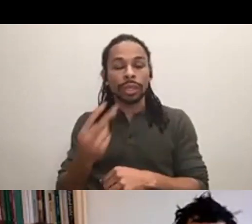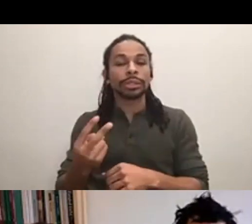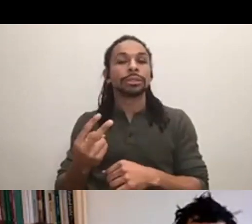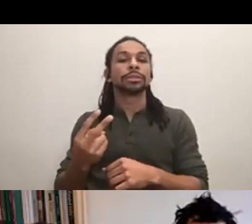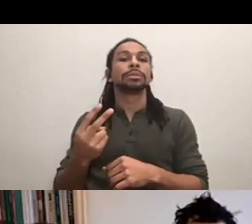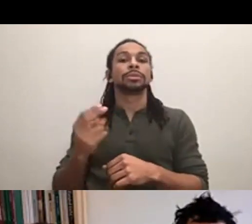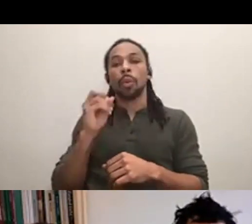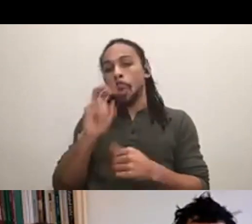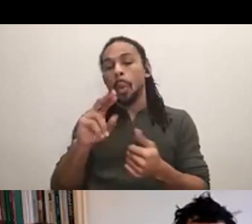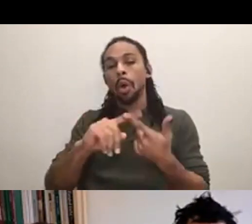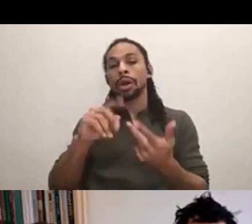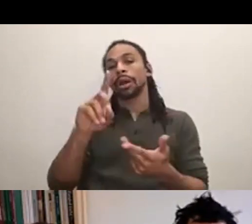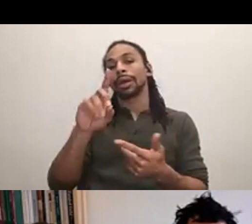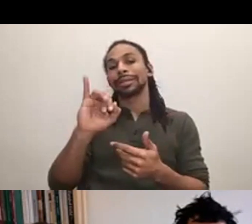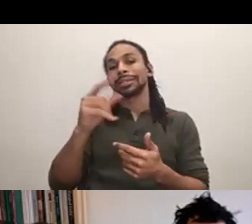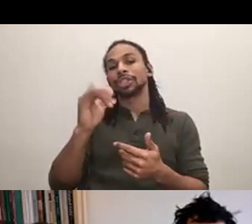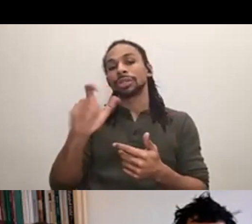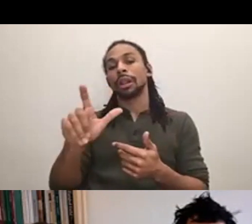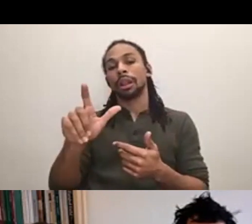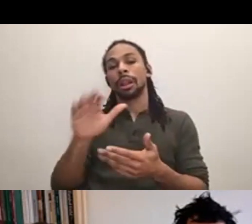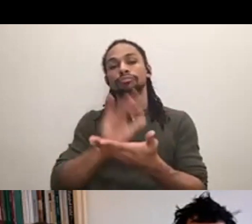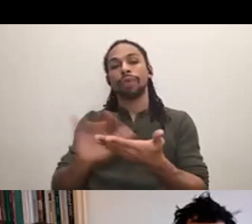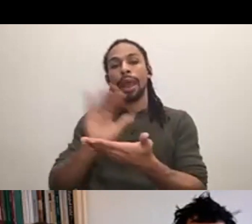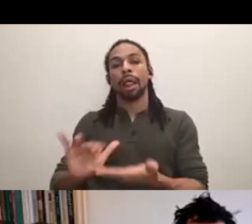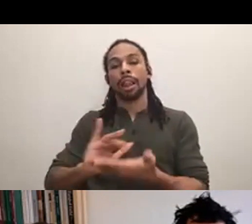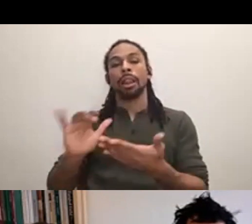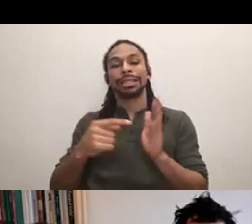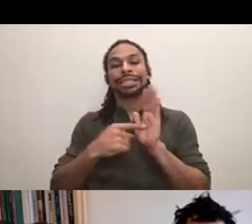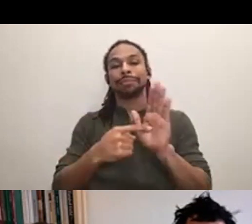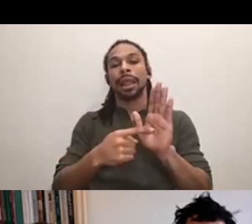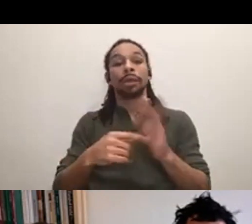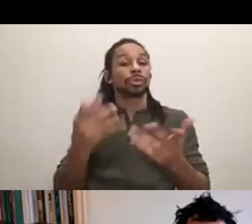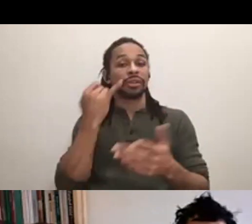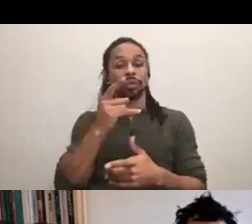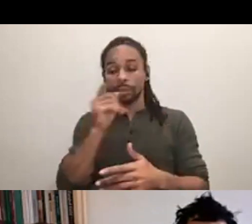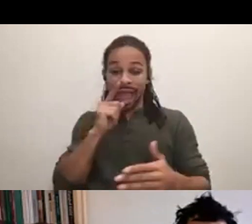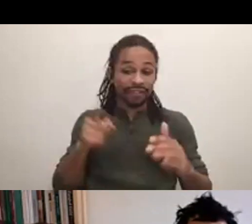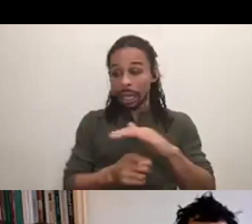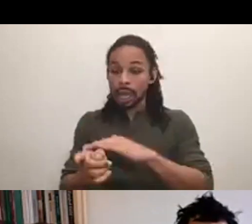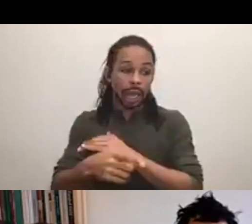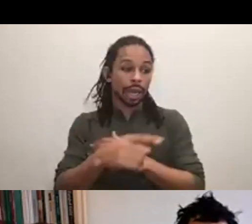so if you're navigating a website or social media as I do, going through the different